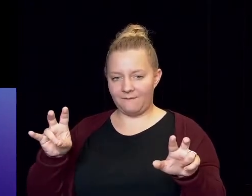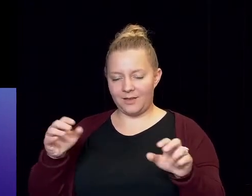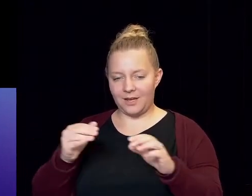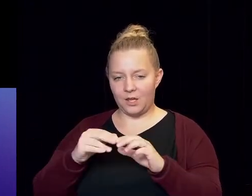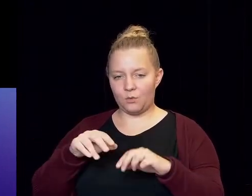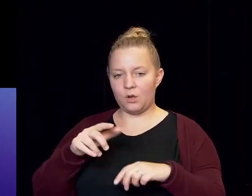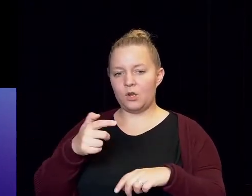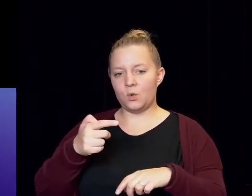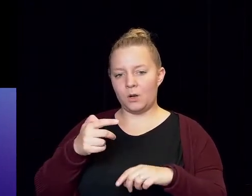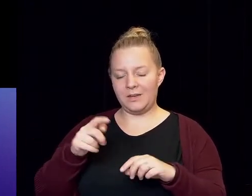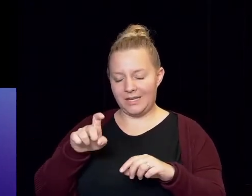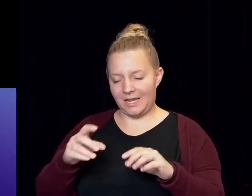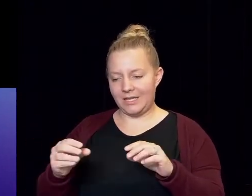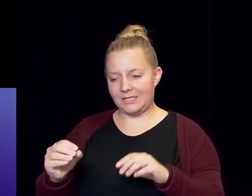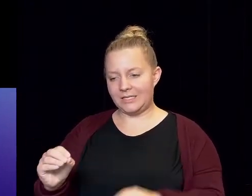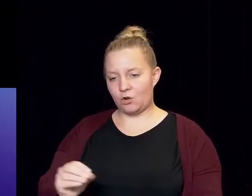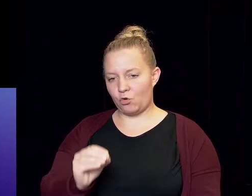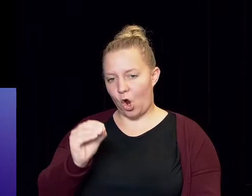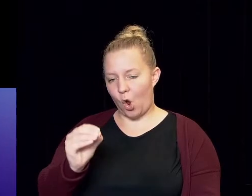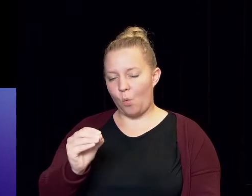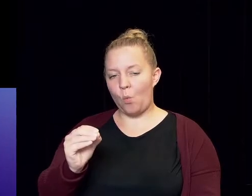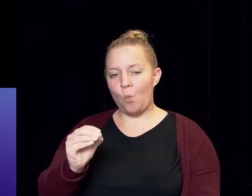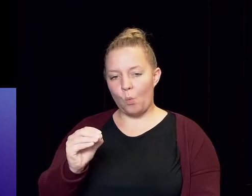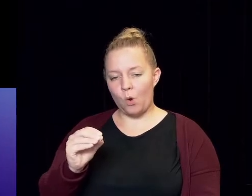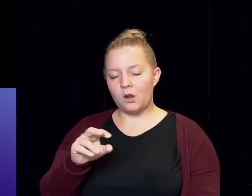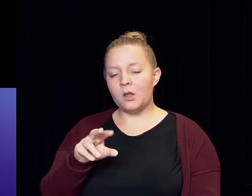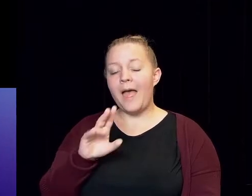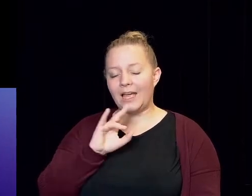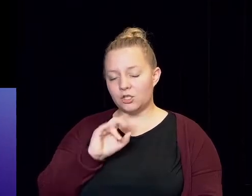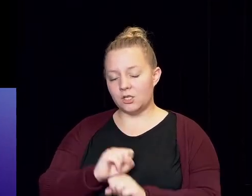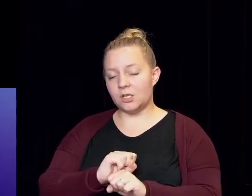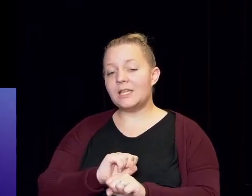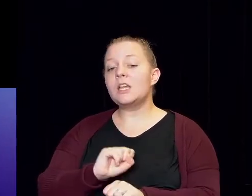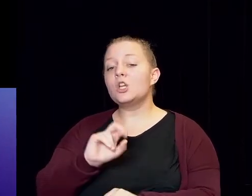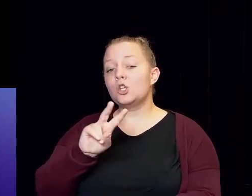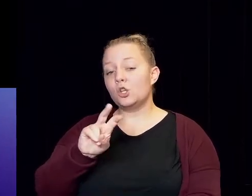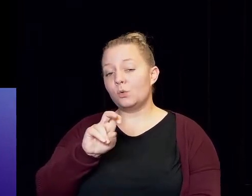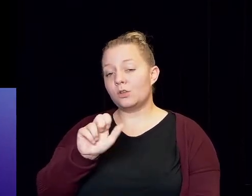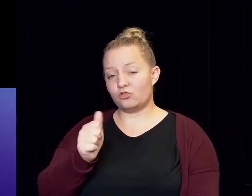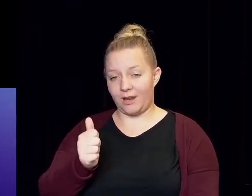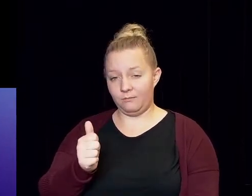But, I still need that 0 placeholder in the ones spot, so it's actually 210.